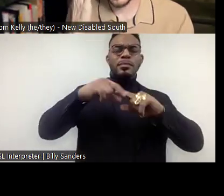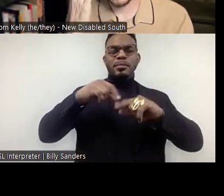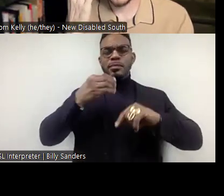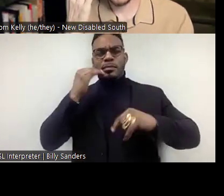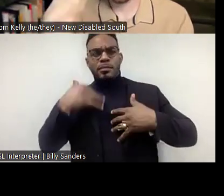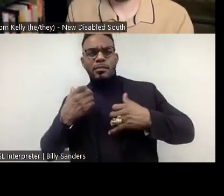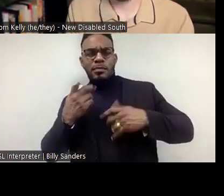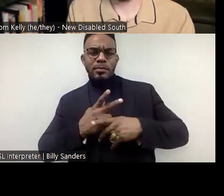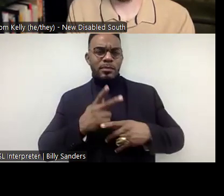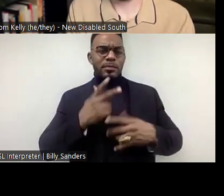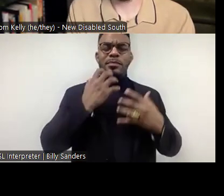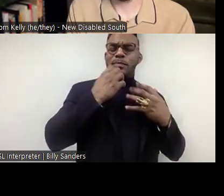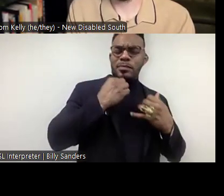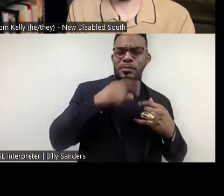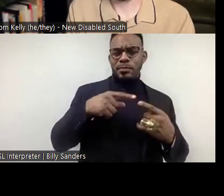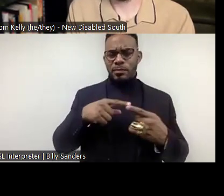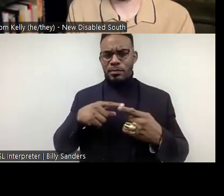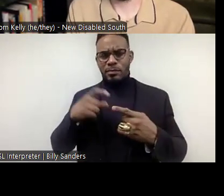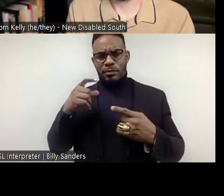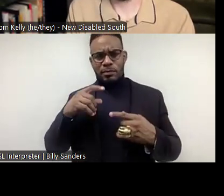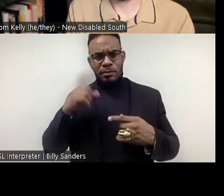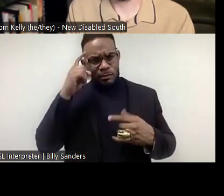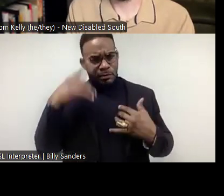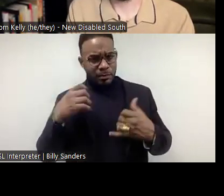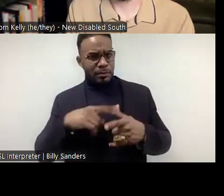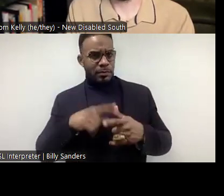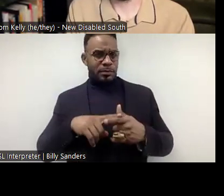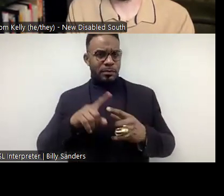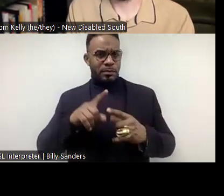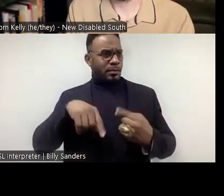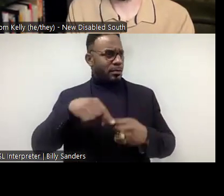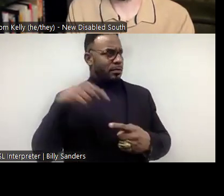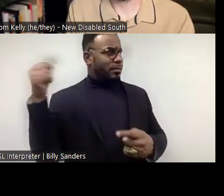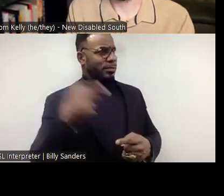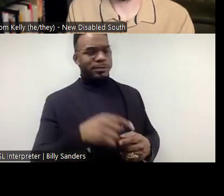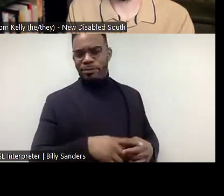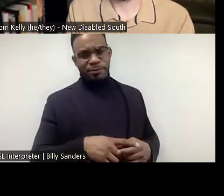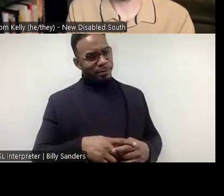they care about home healthcare. They care about